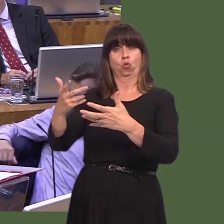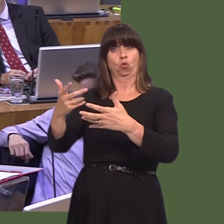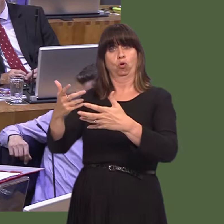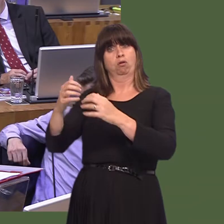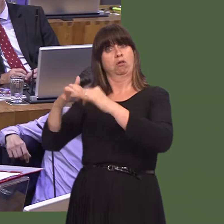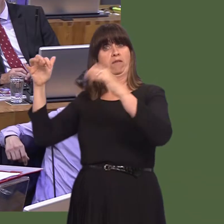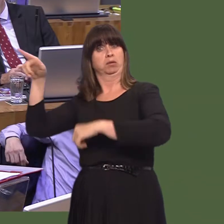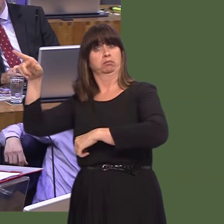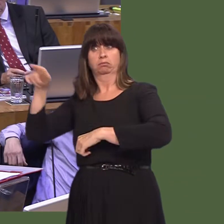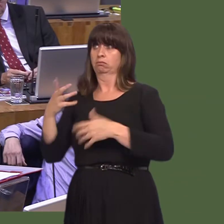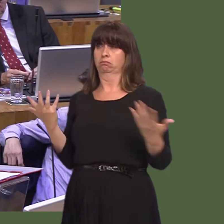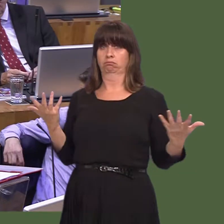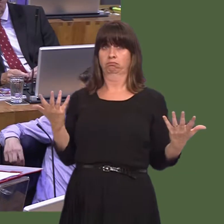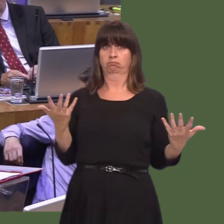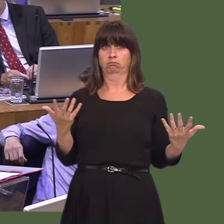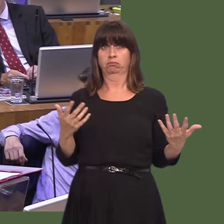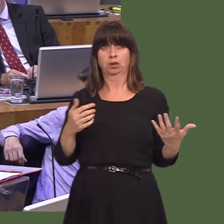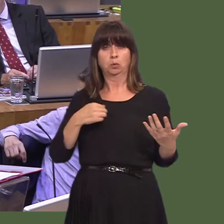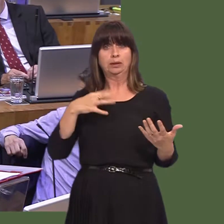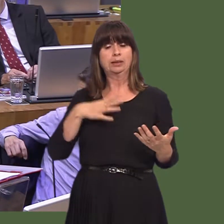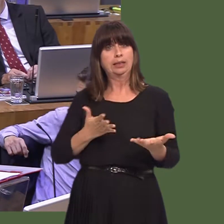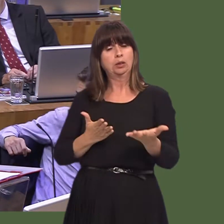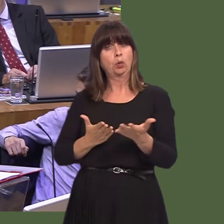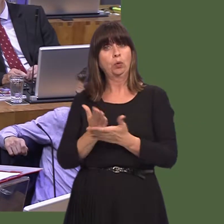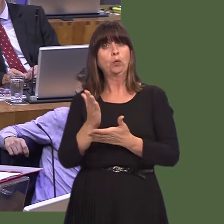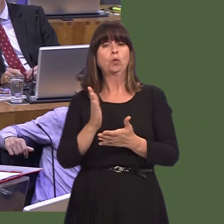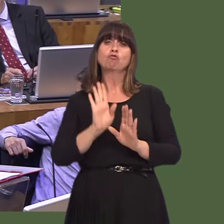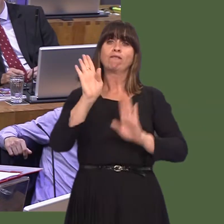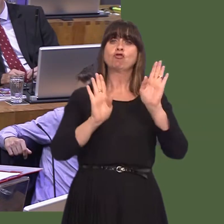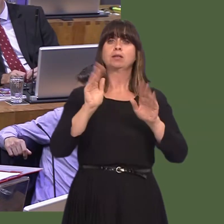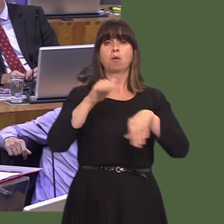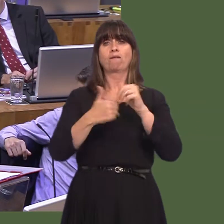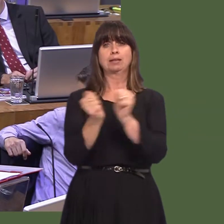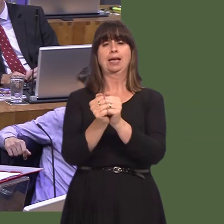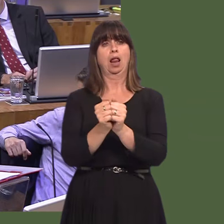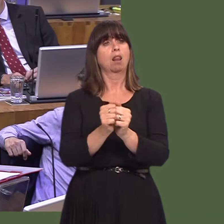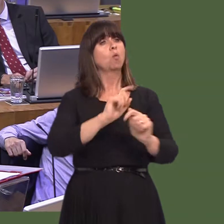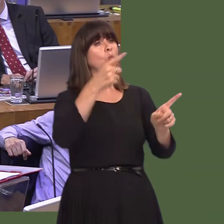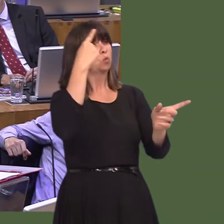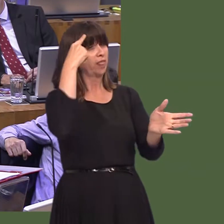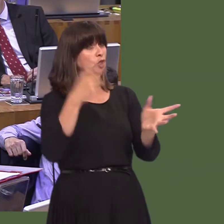an inconclusive result, well, how else can it be resolved other than by a referendum on the deal? I think that becomes inevitable at that stage.